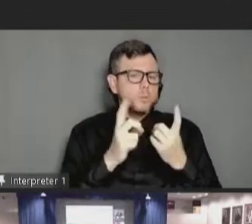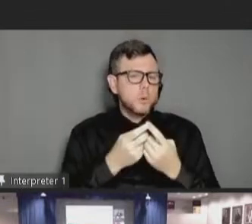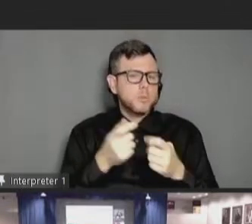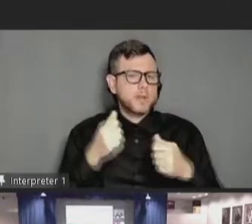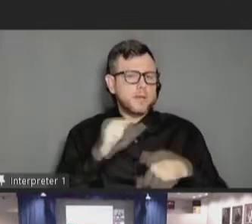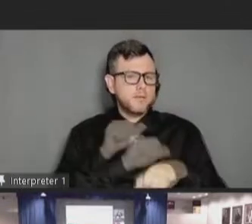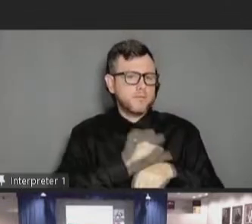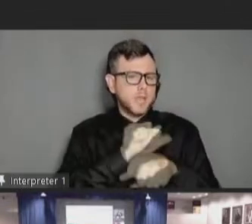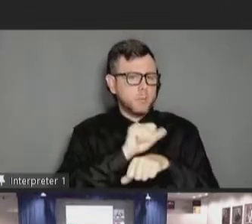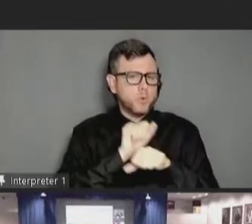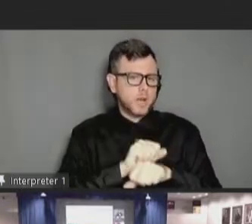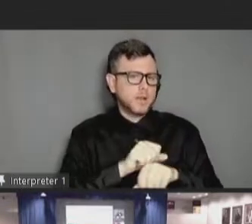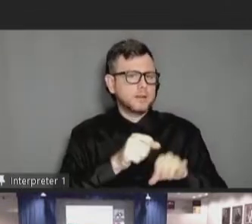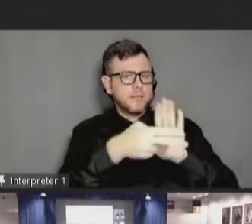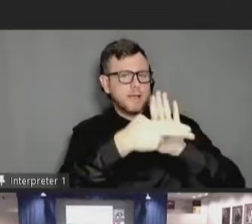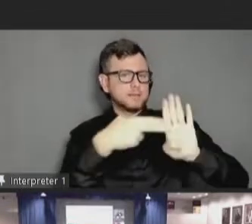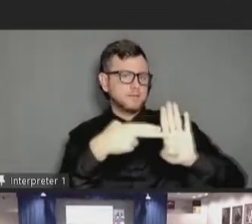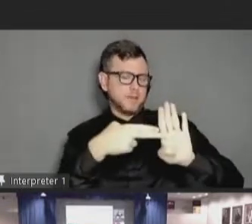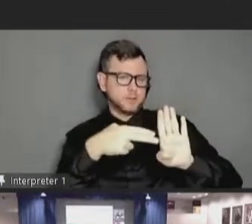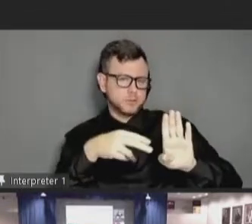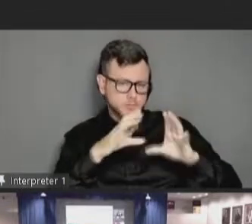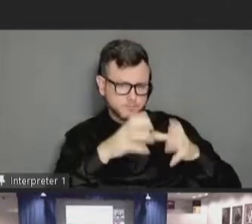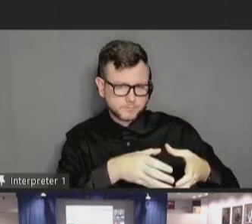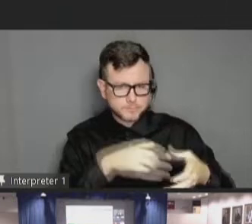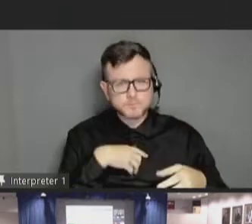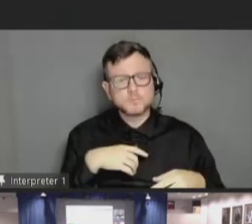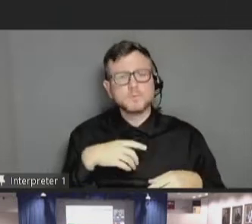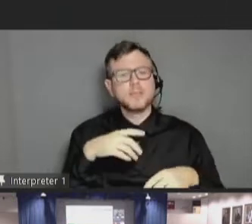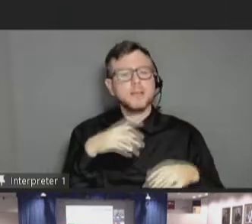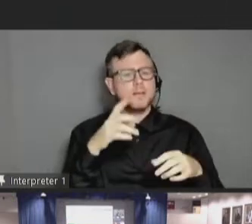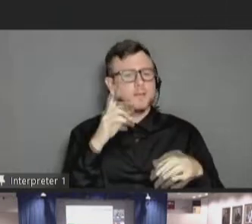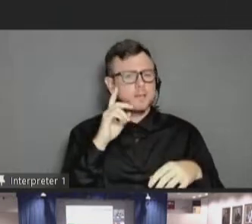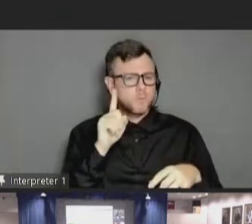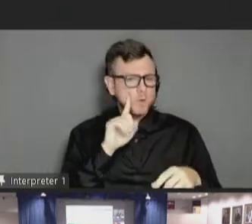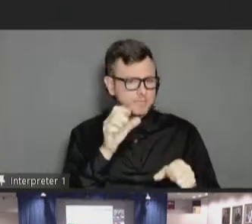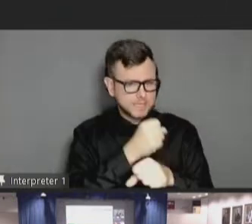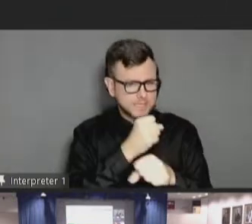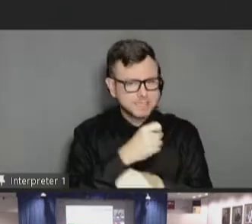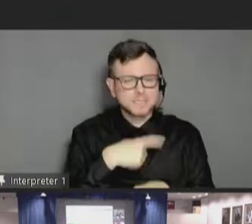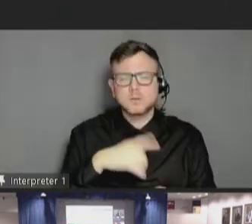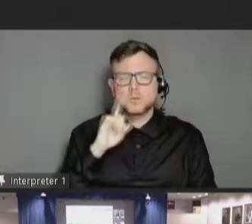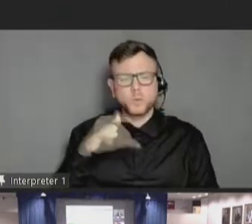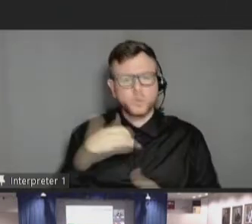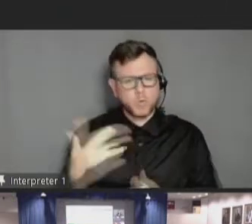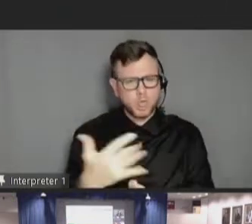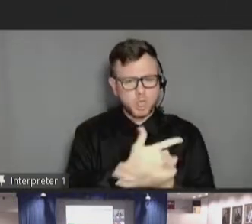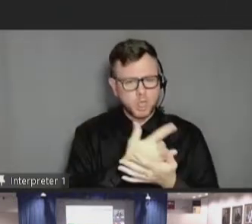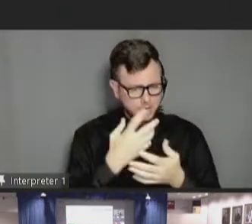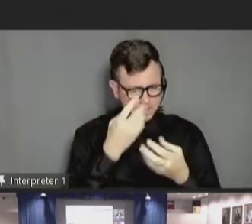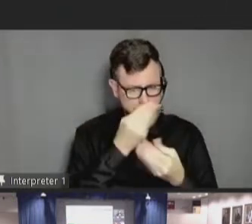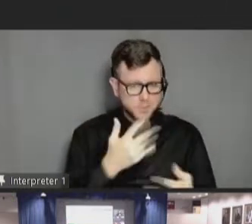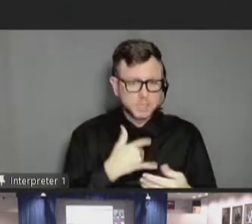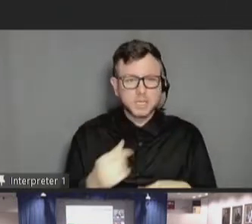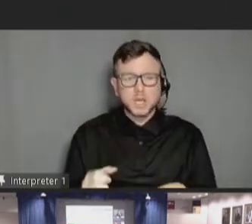of Labor Statistics. That data is being collected. However, most employers are not consistently using